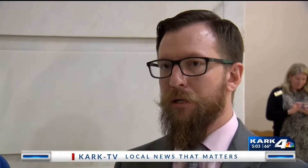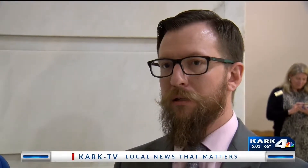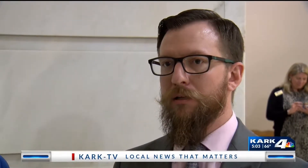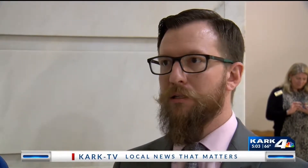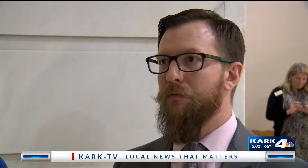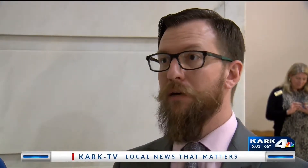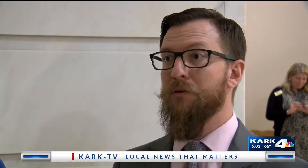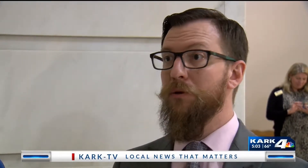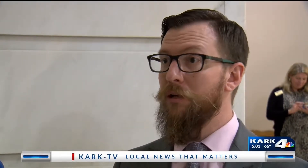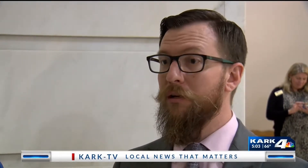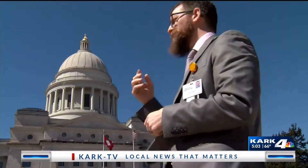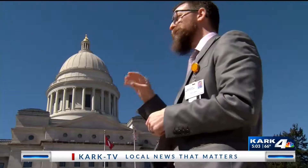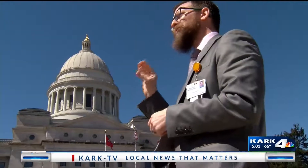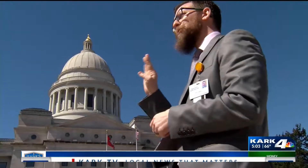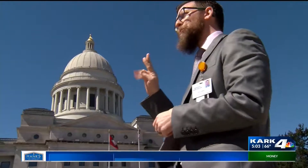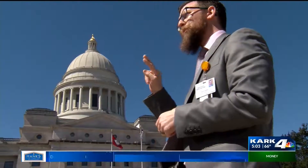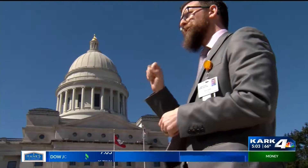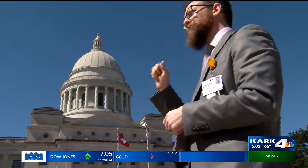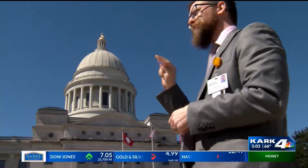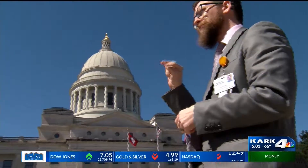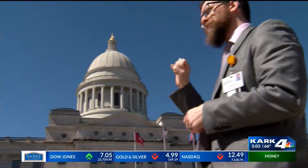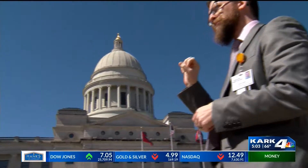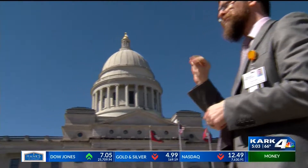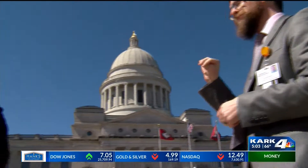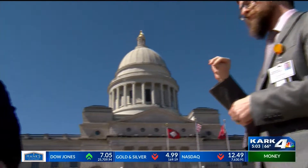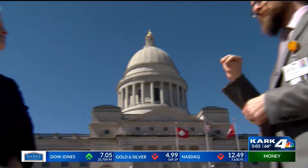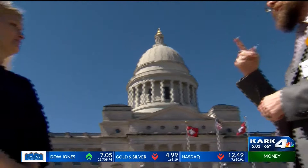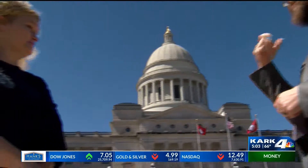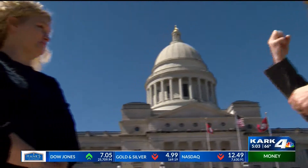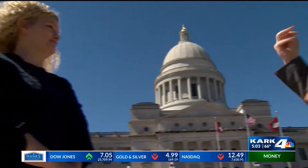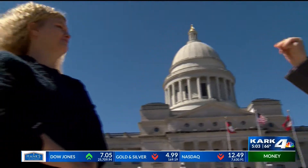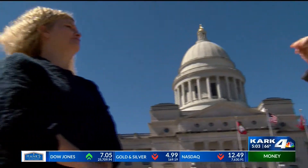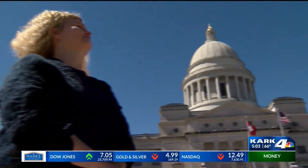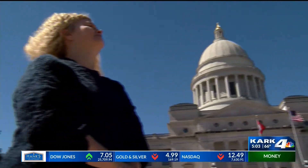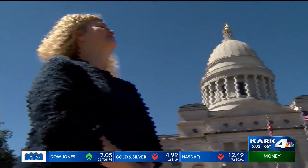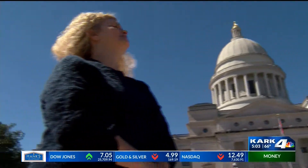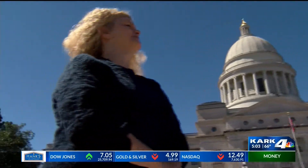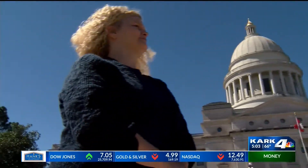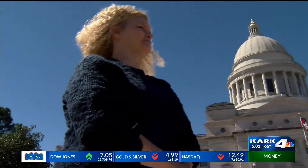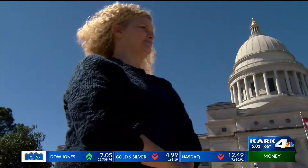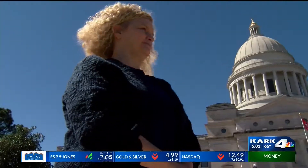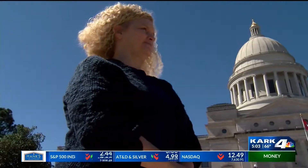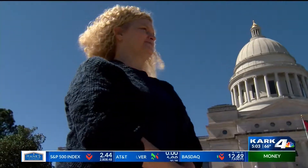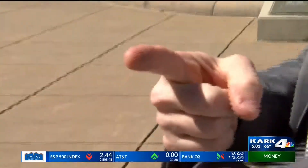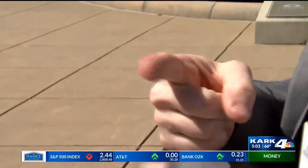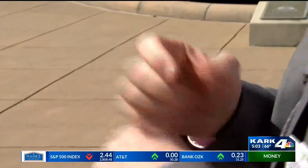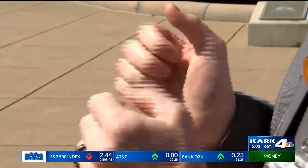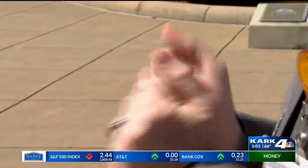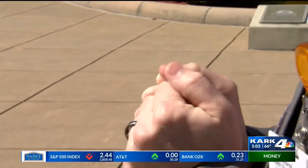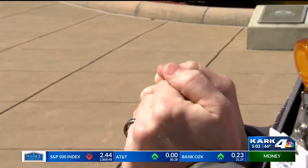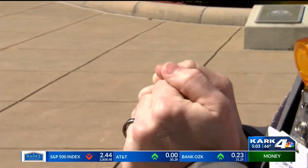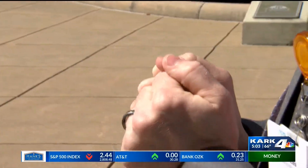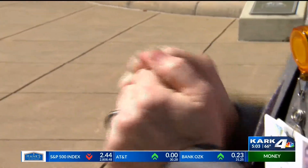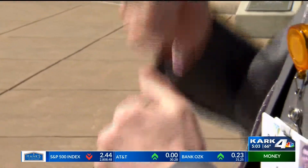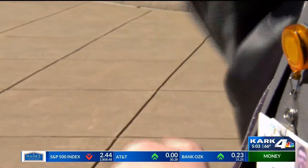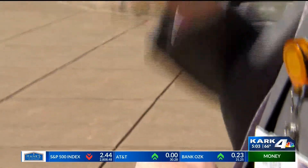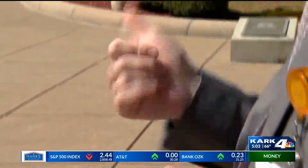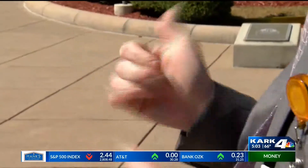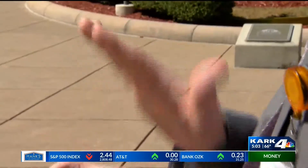ONE SIGNED. THE OTHER SPOKEN. ((Kerry Ingram/Schoolá Based Supervisor, Clinical Therapist)) "The state is not meeting the nes of the de community." KERRY INGRAM RUNS THE ONLY SPECIALIZED MENTAL HEALTH PROGRAM FOR THE DEAF COMMUNITY IN THE STATE. OF THE MORE THAN 60,000 DEAF